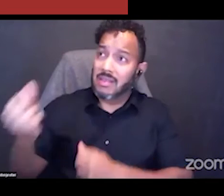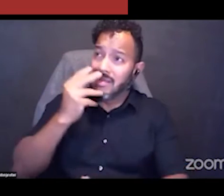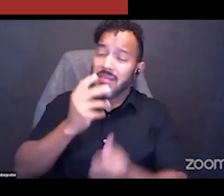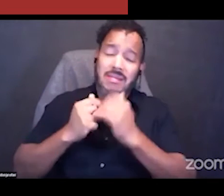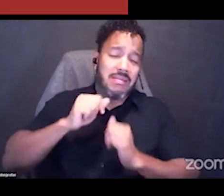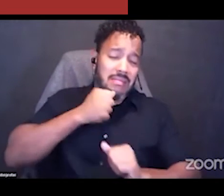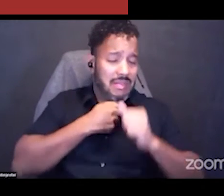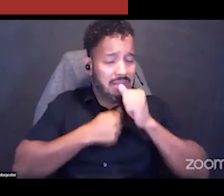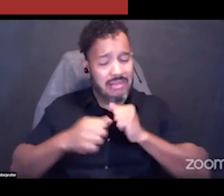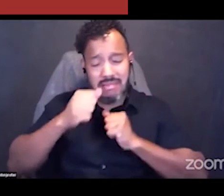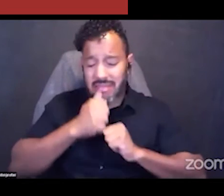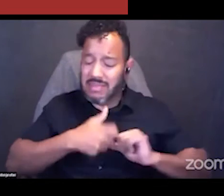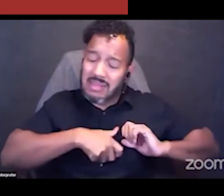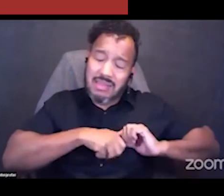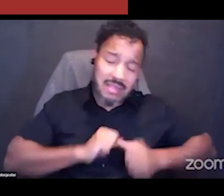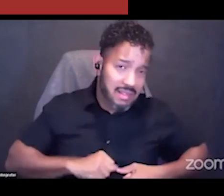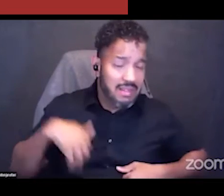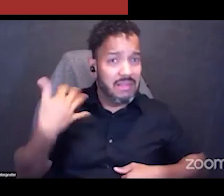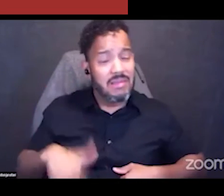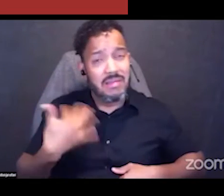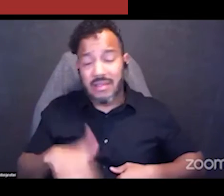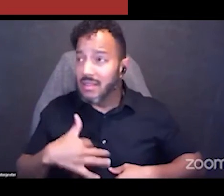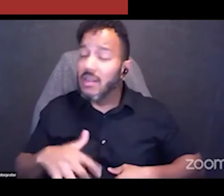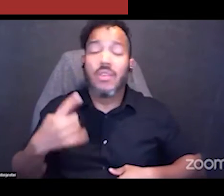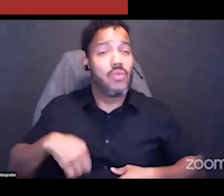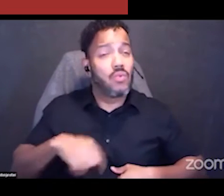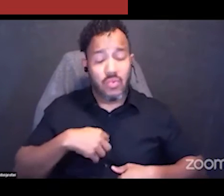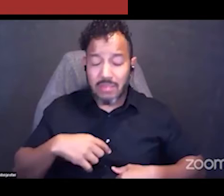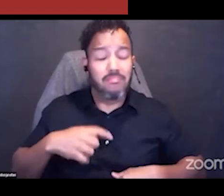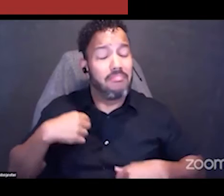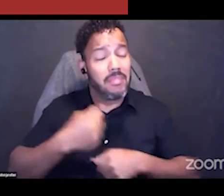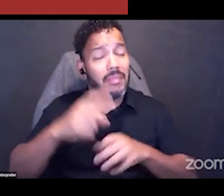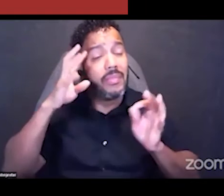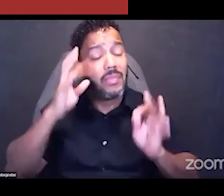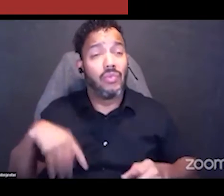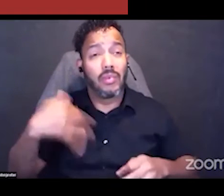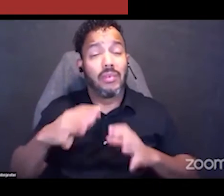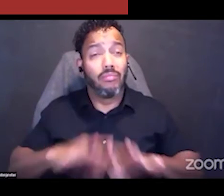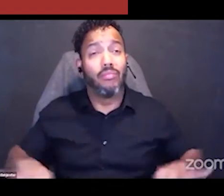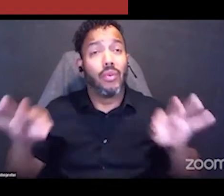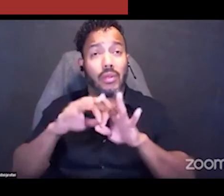Americans. As they face not only the pandemic but these concurrent emergencies.